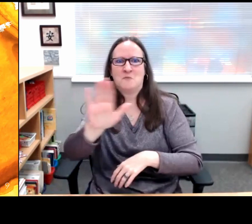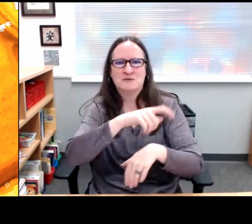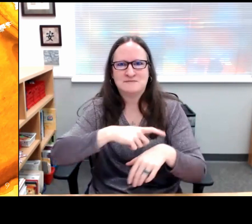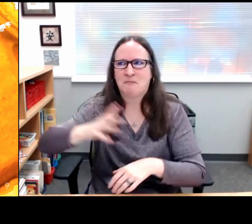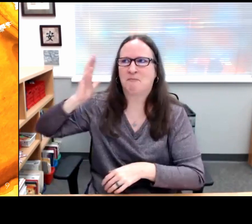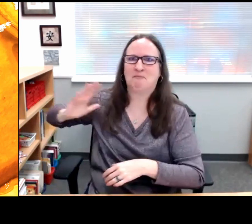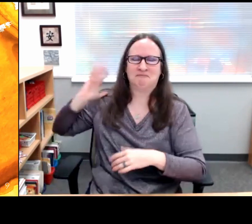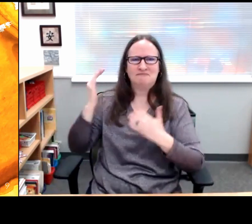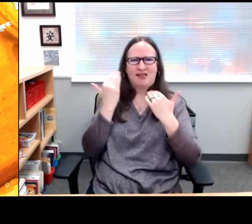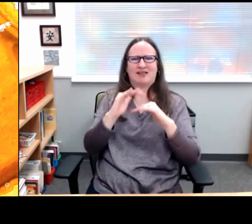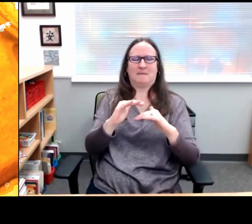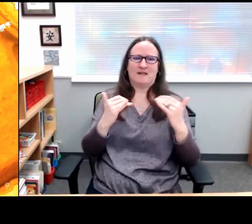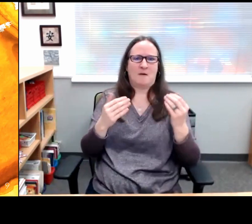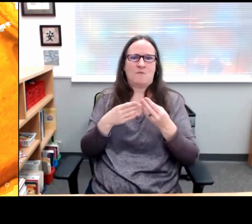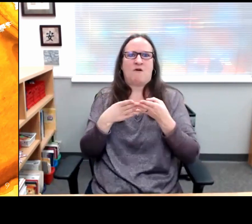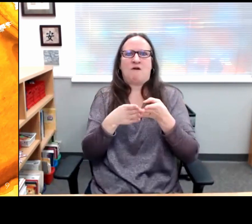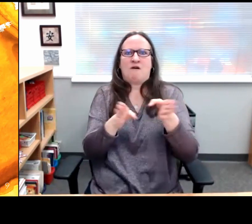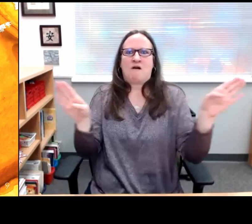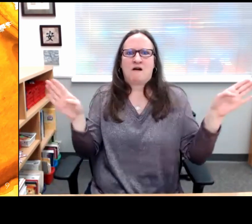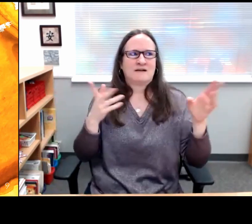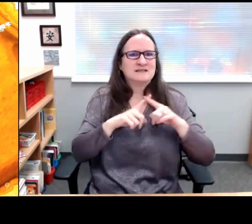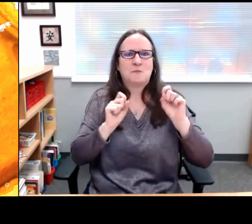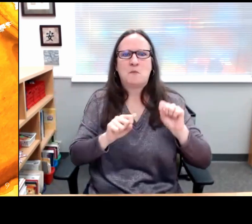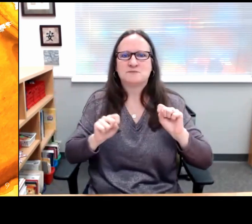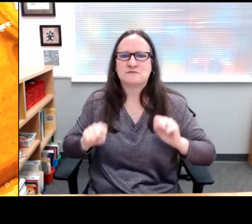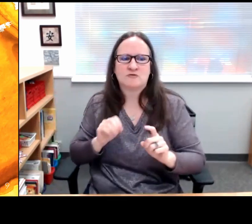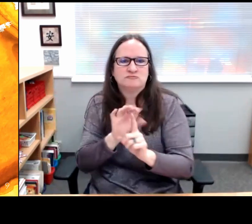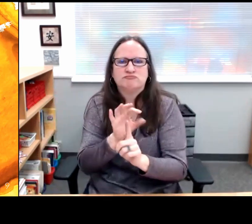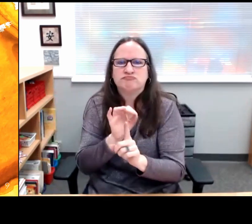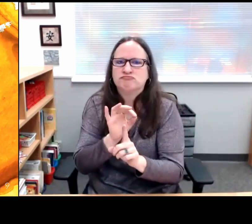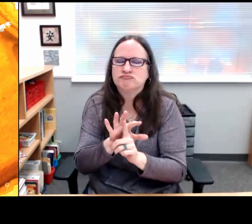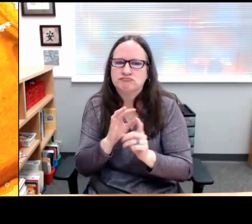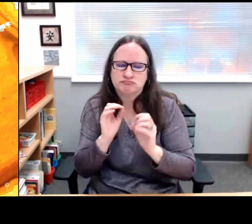have worked in the past. But in things that worked in my time and in your time, often those methods